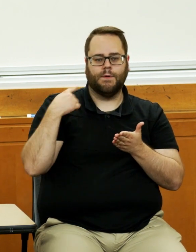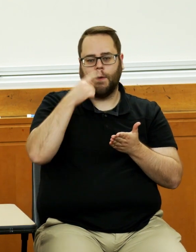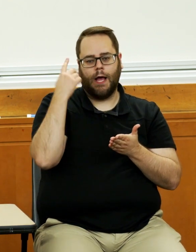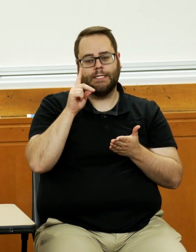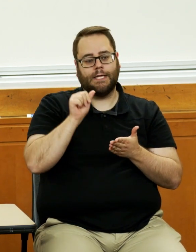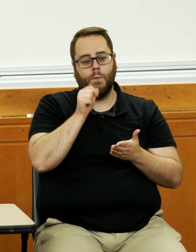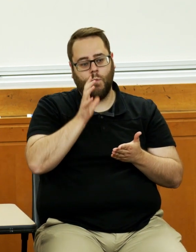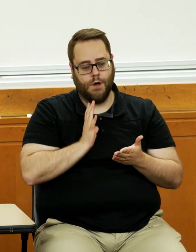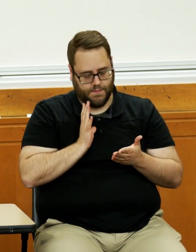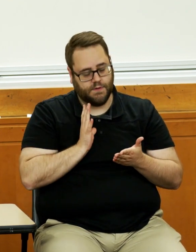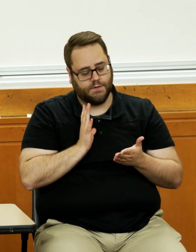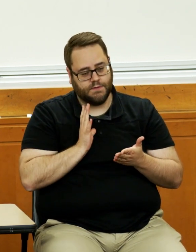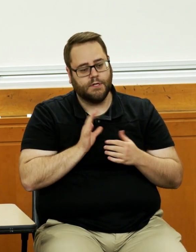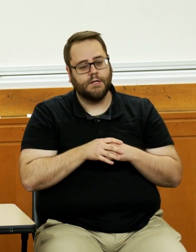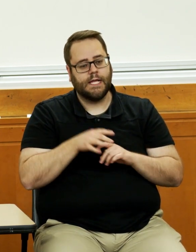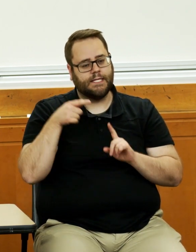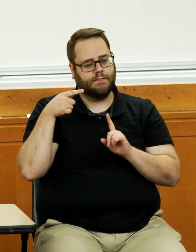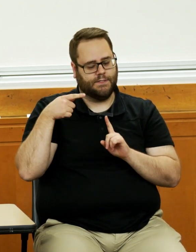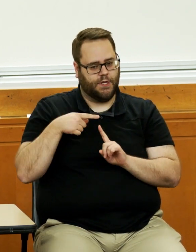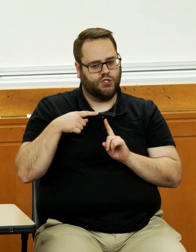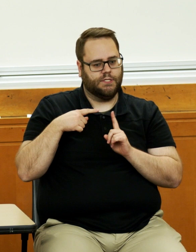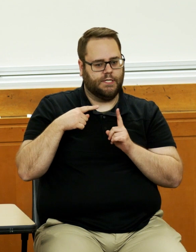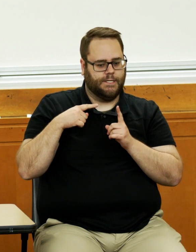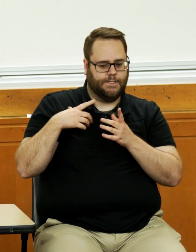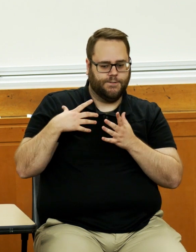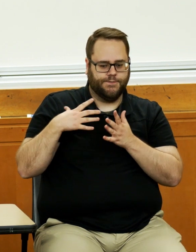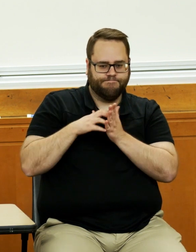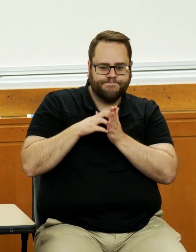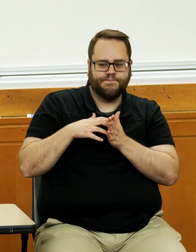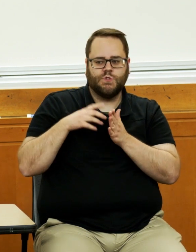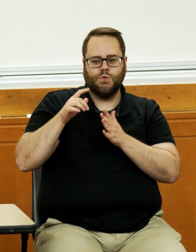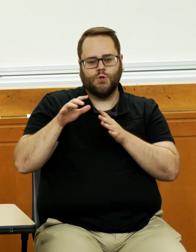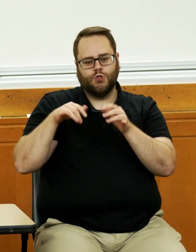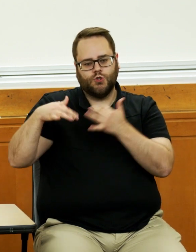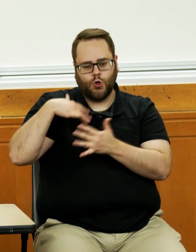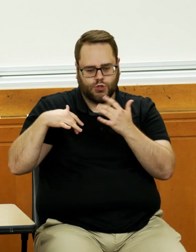woman, especially susceptible to the winds of socially constructed standards of acceptance.